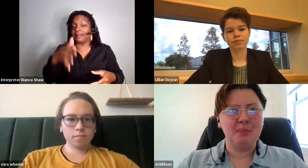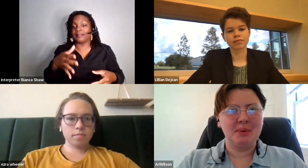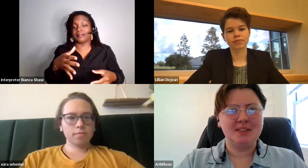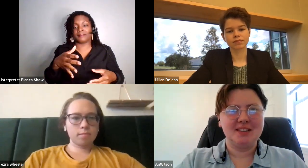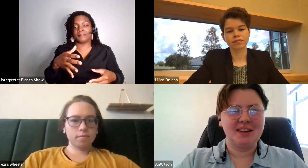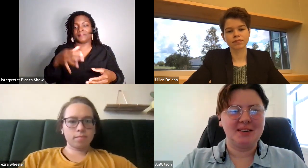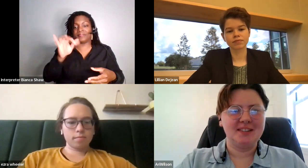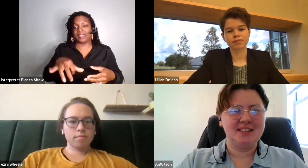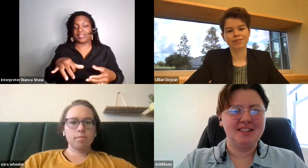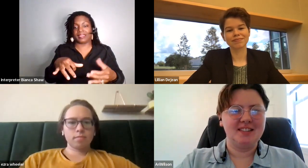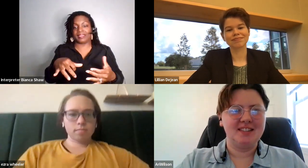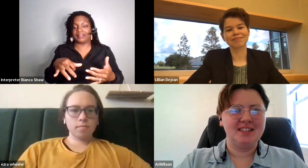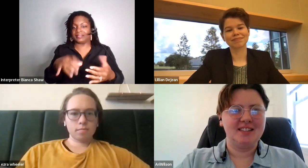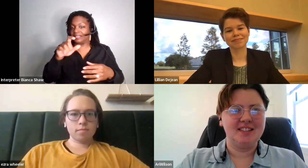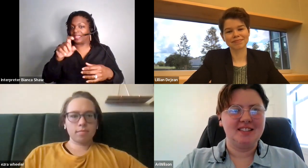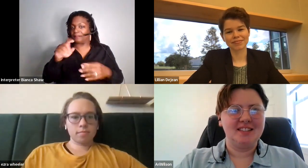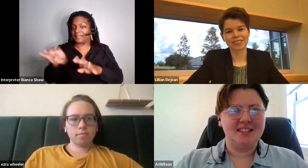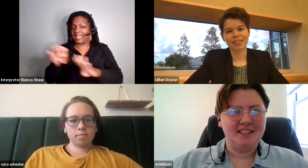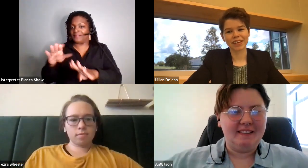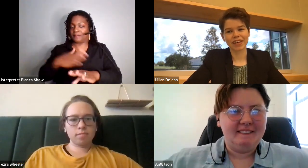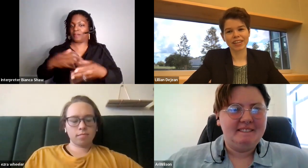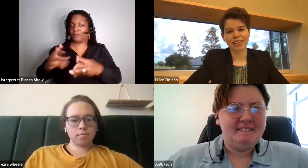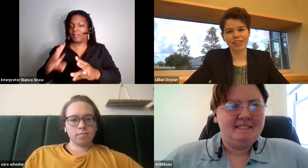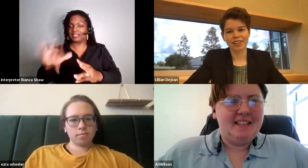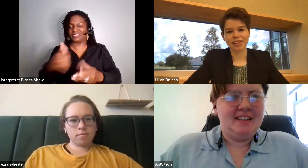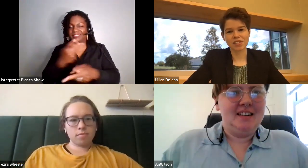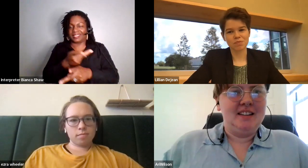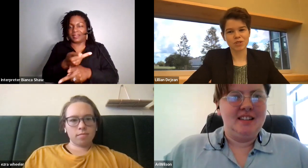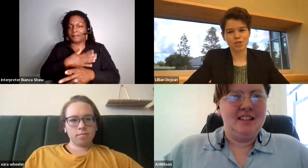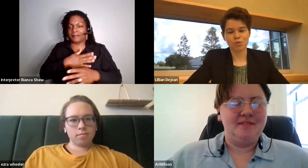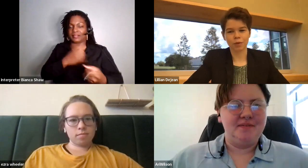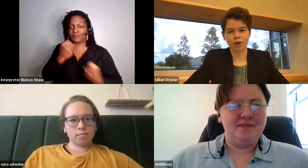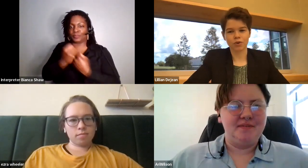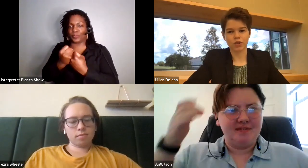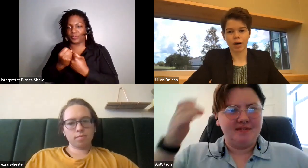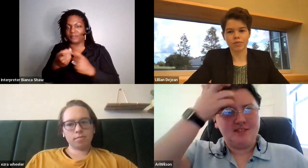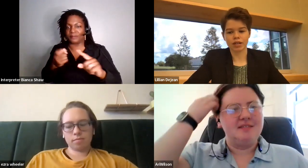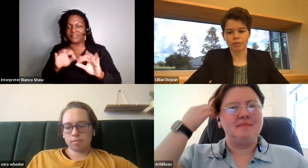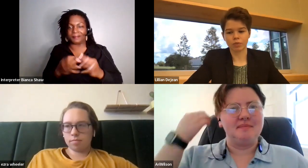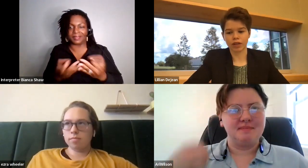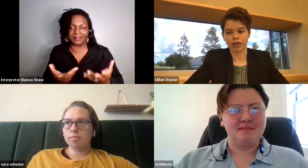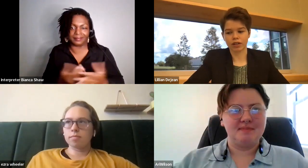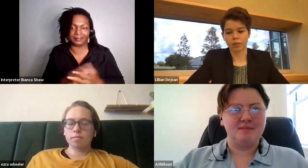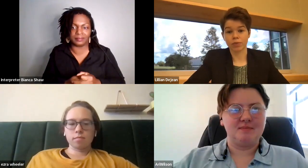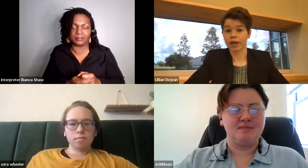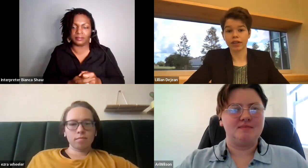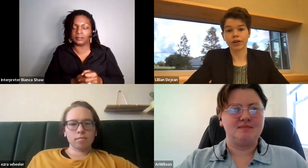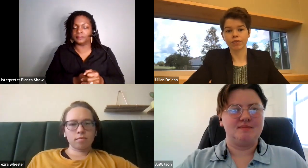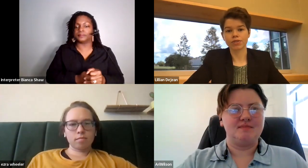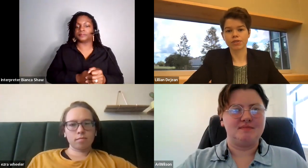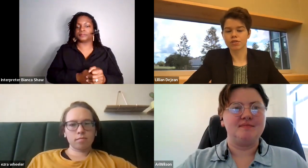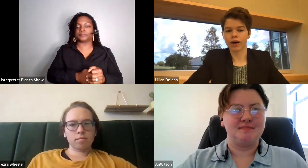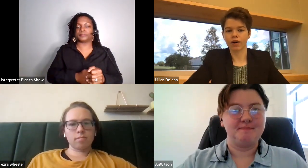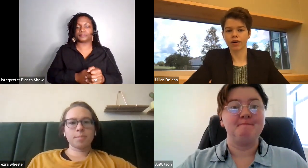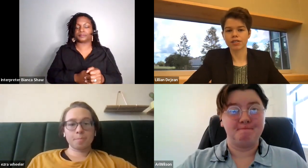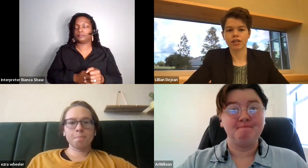help, and this issue probably also comes up with with paid caregivers, as well as I know.